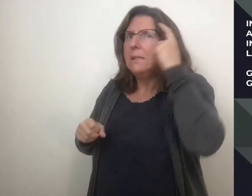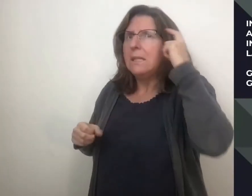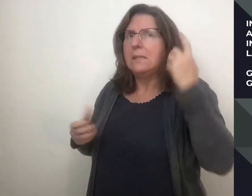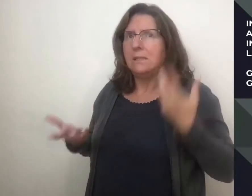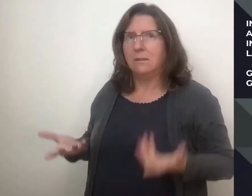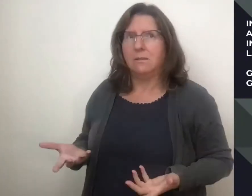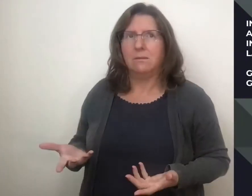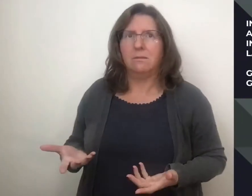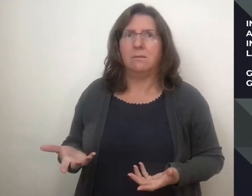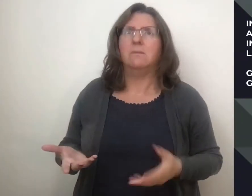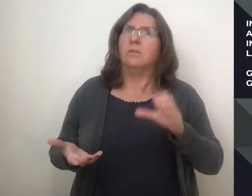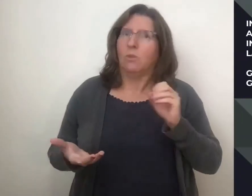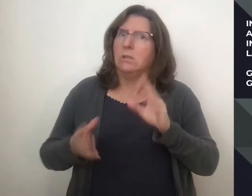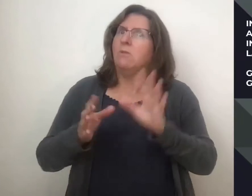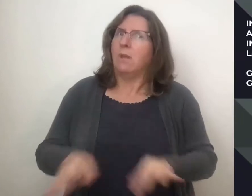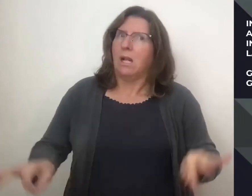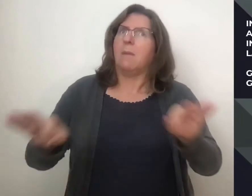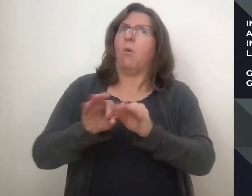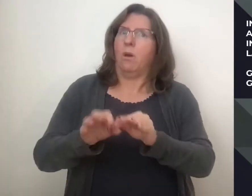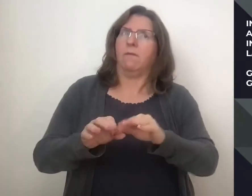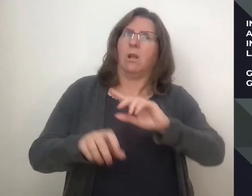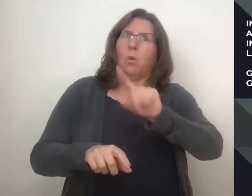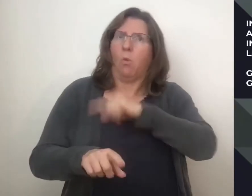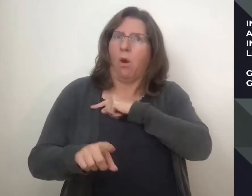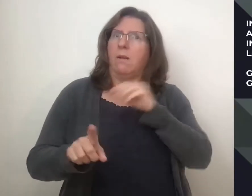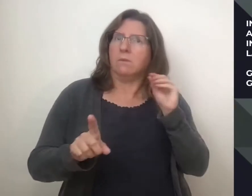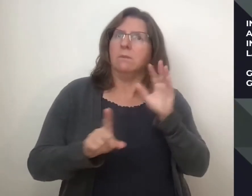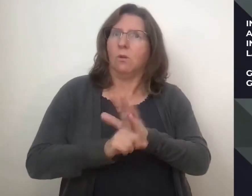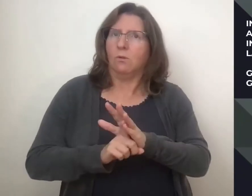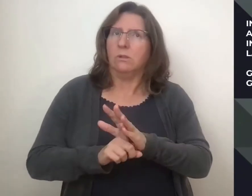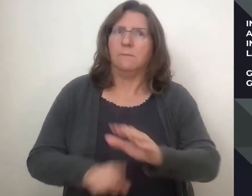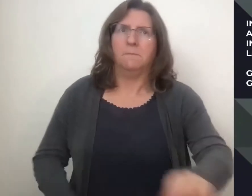You can see how this makes sense. Children need quality exposure to language.